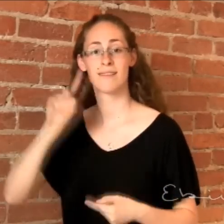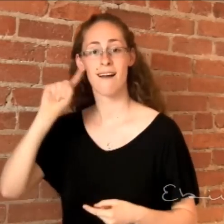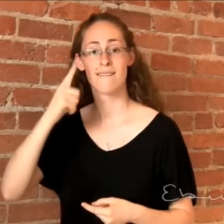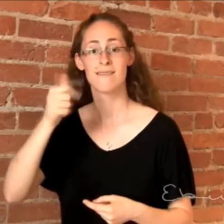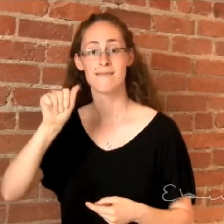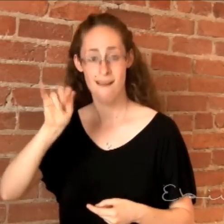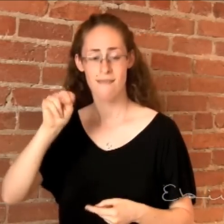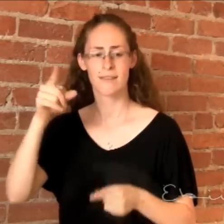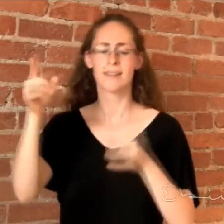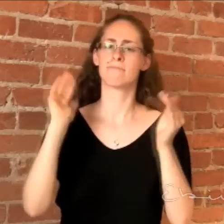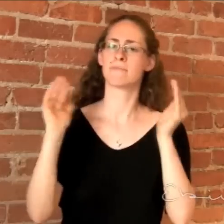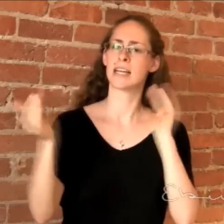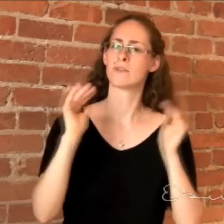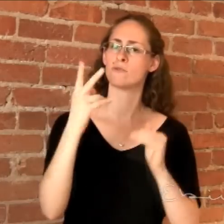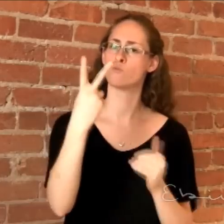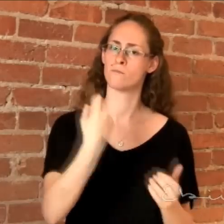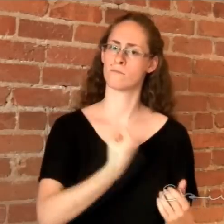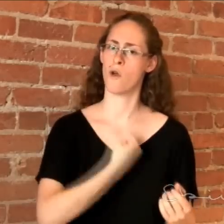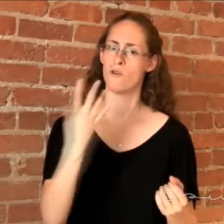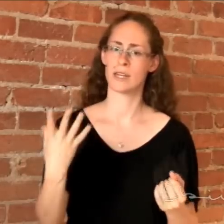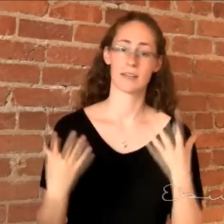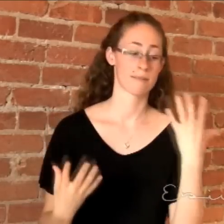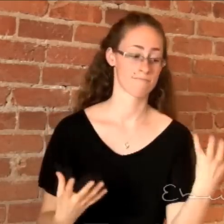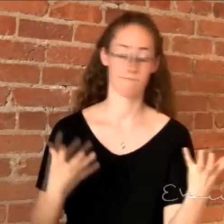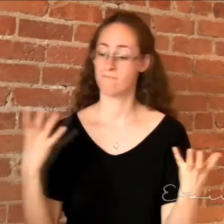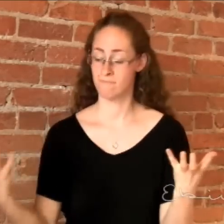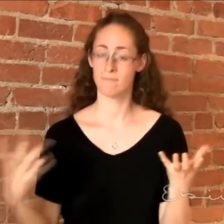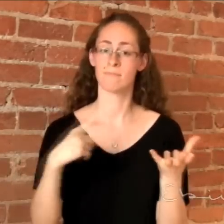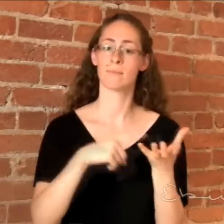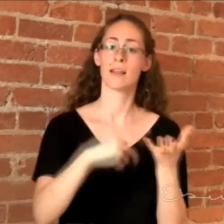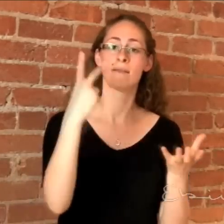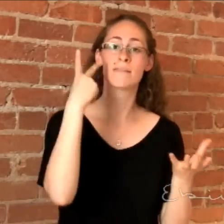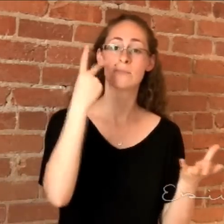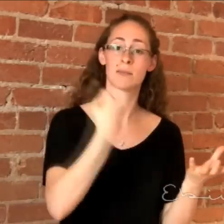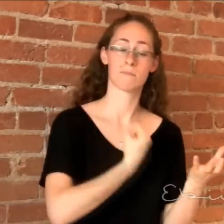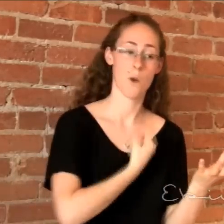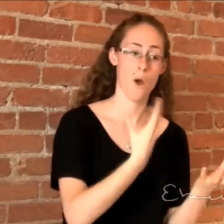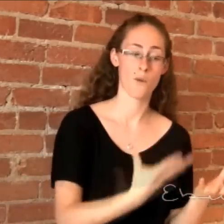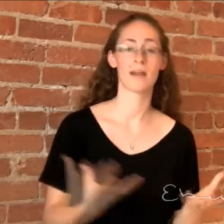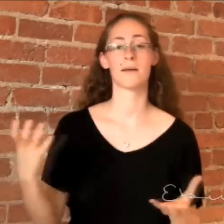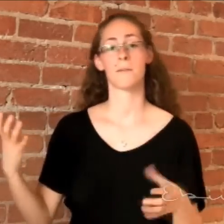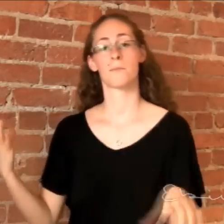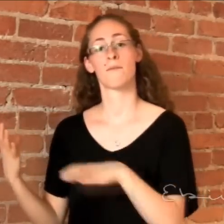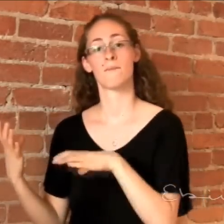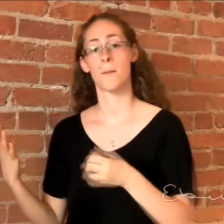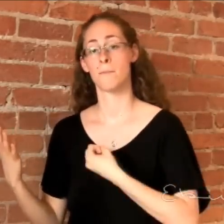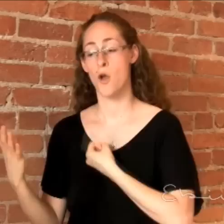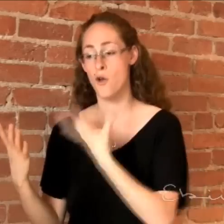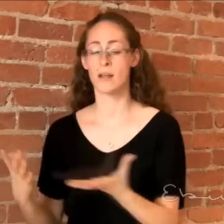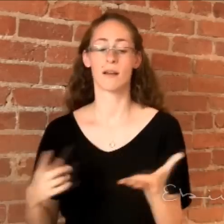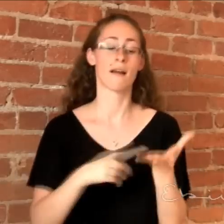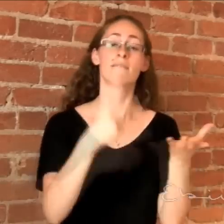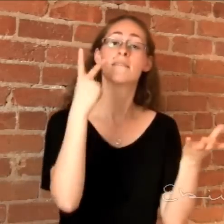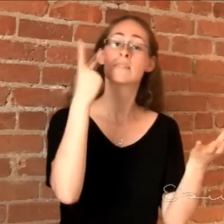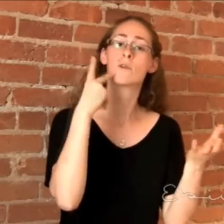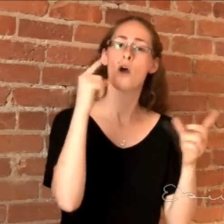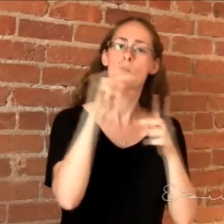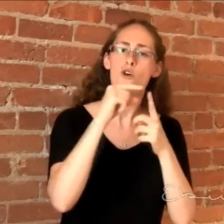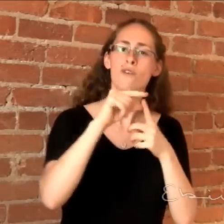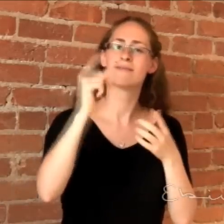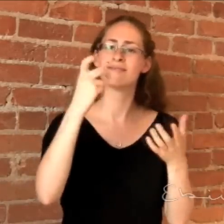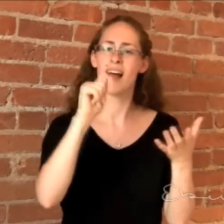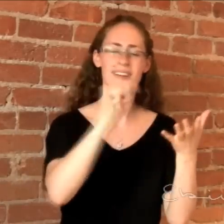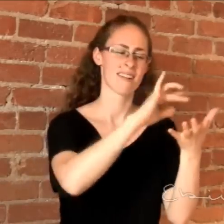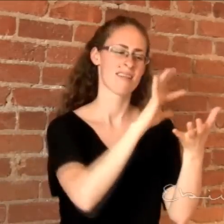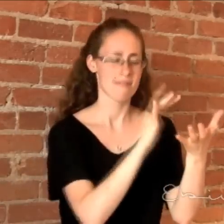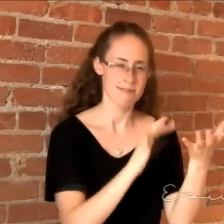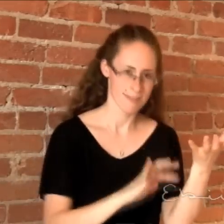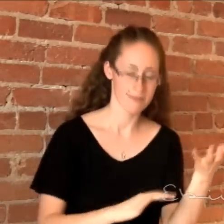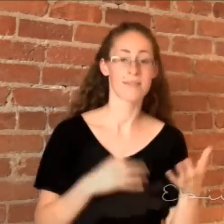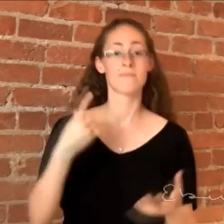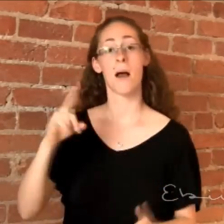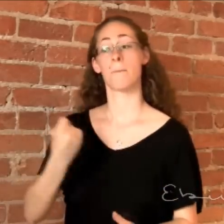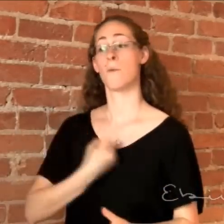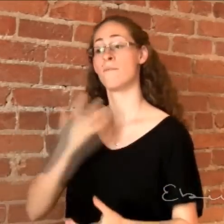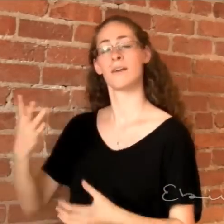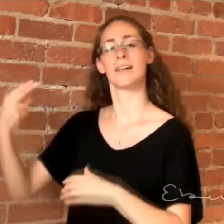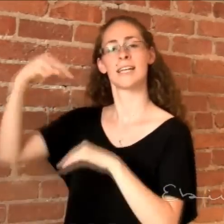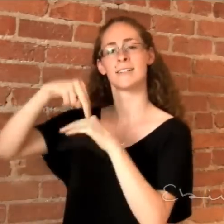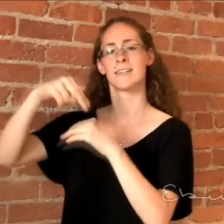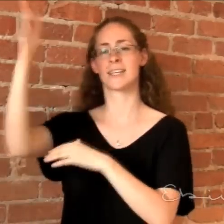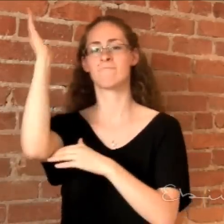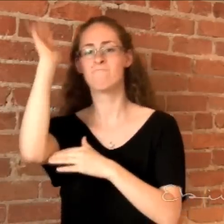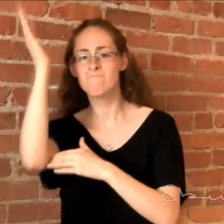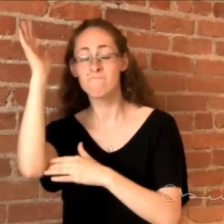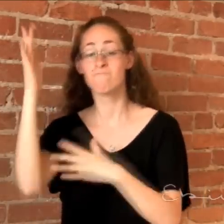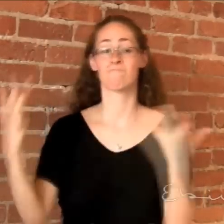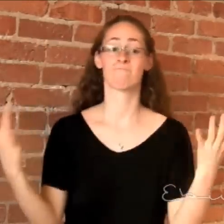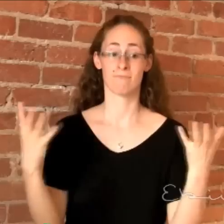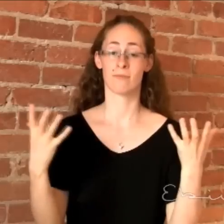Hearing Loss to Deaf Gain,” compares visual poetry and performance poetry and came up with a